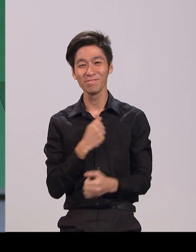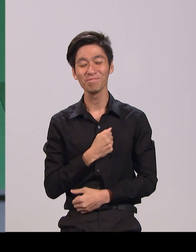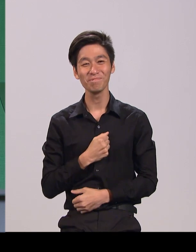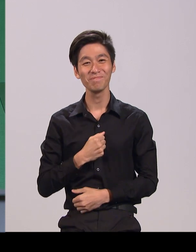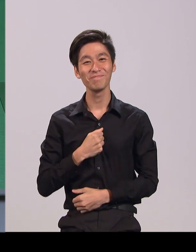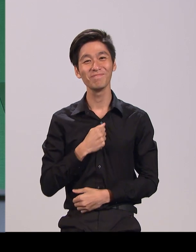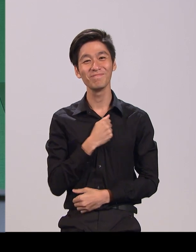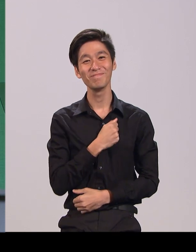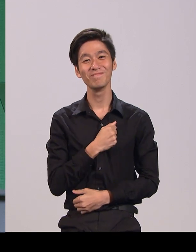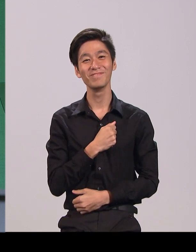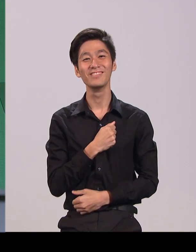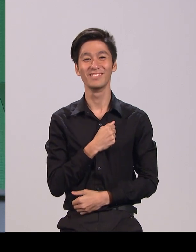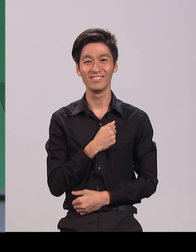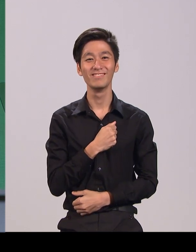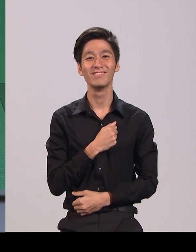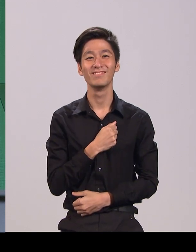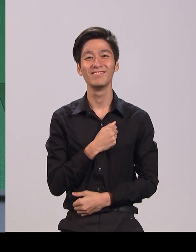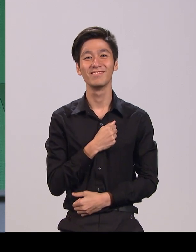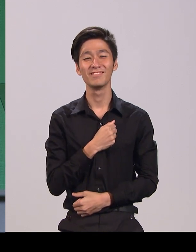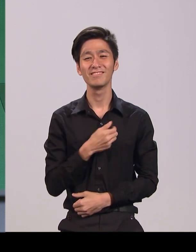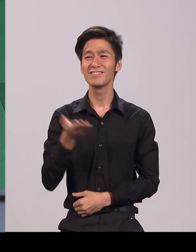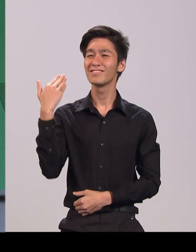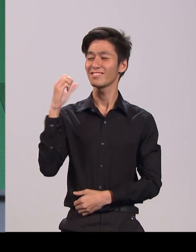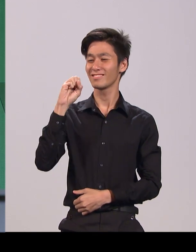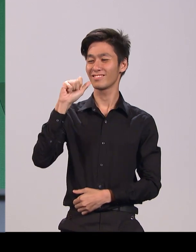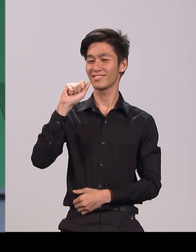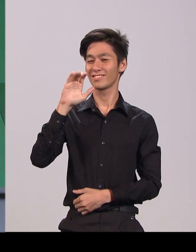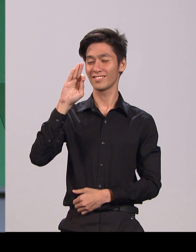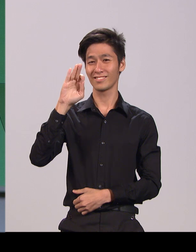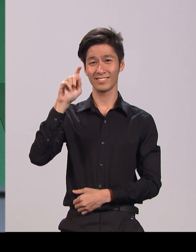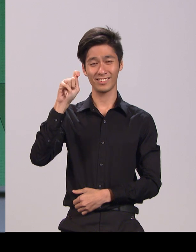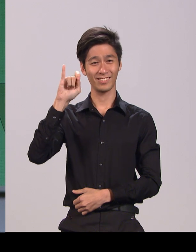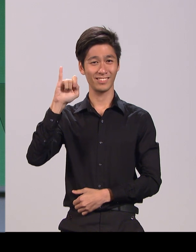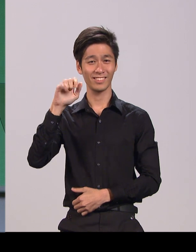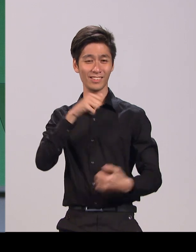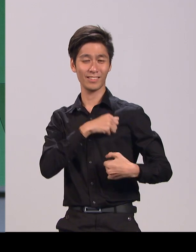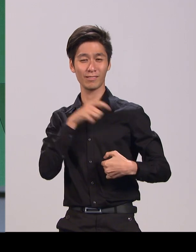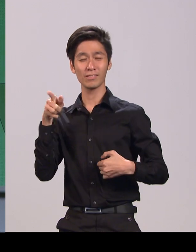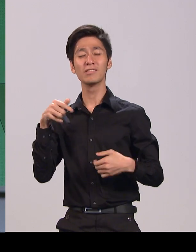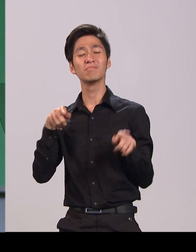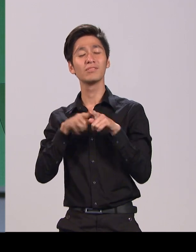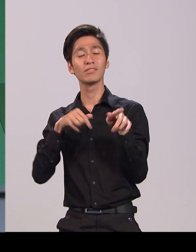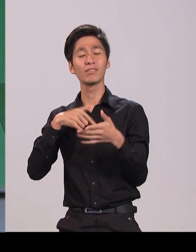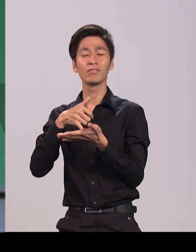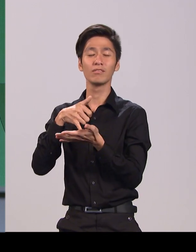The last time I did this I was on the parade square in SAFTI and fainted, I think that's what happened.